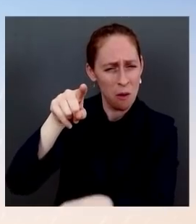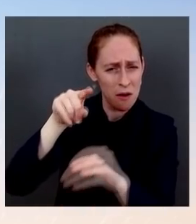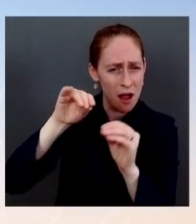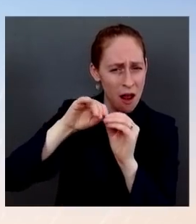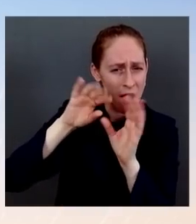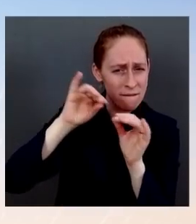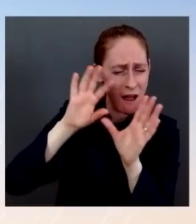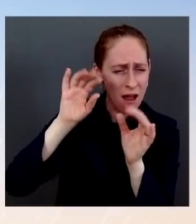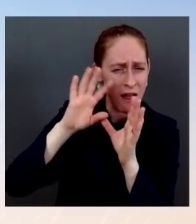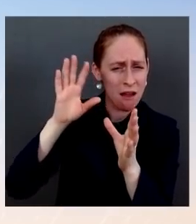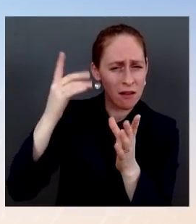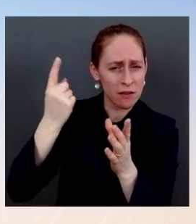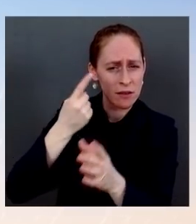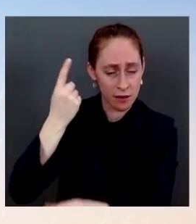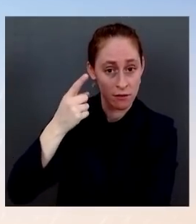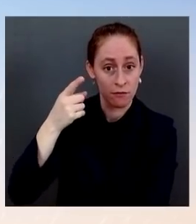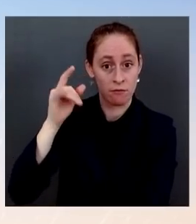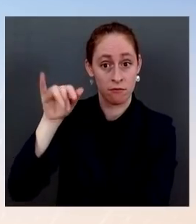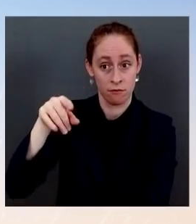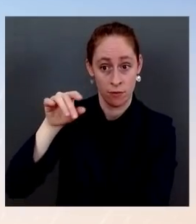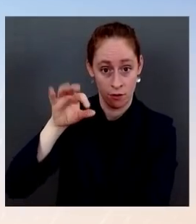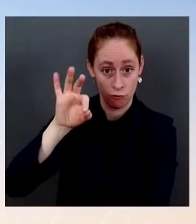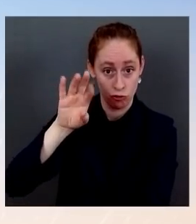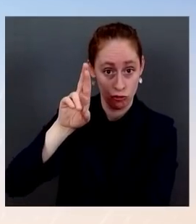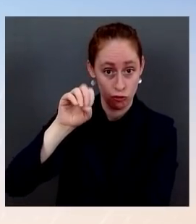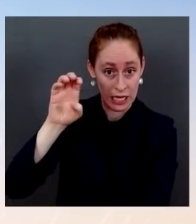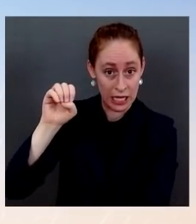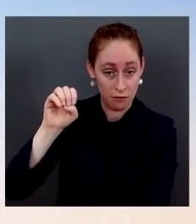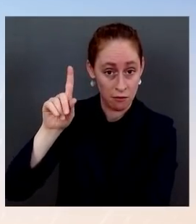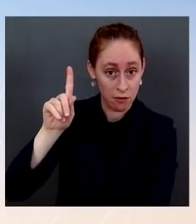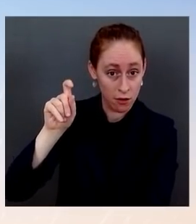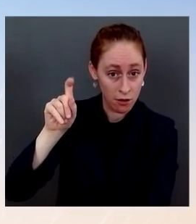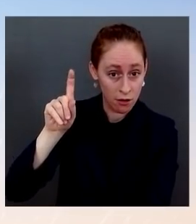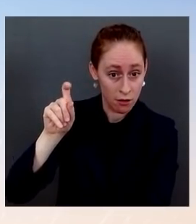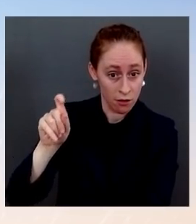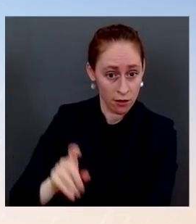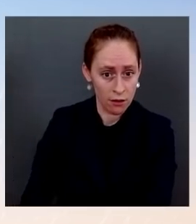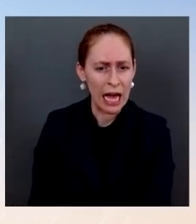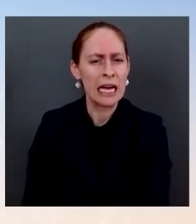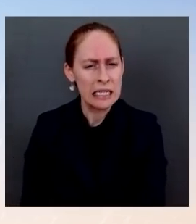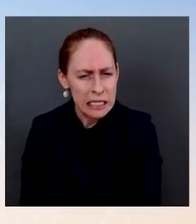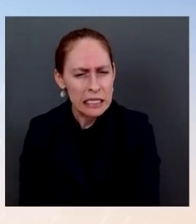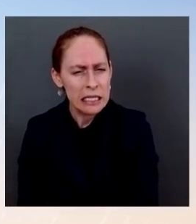Ms. Psaki: I believe so, and I will quadruple check that. But that has always been our approach. I would note that what we have done